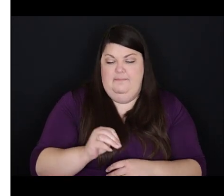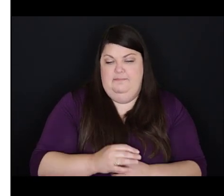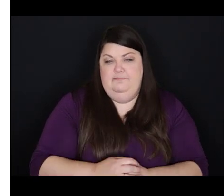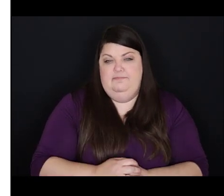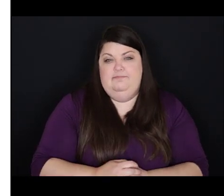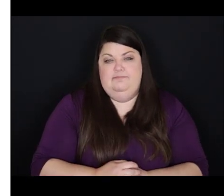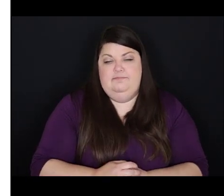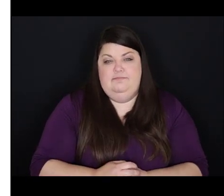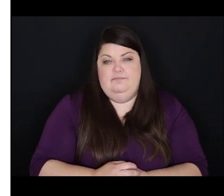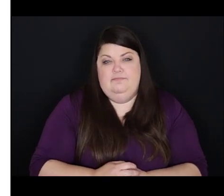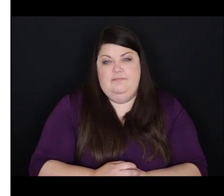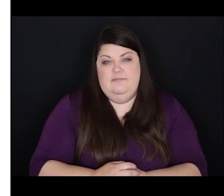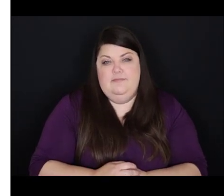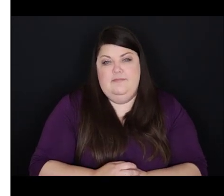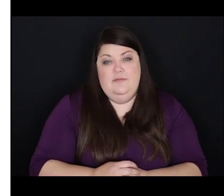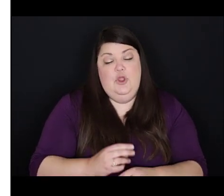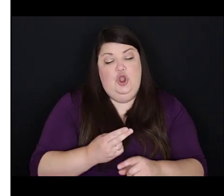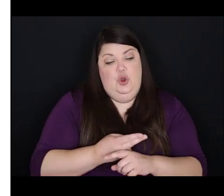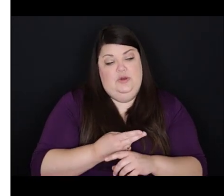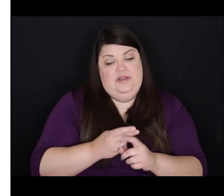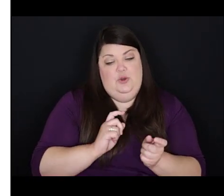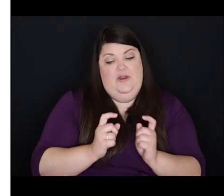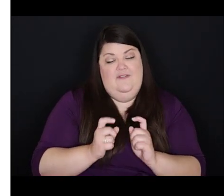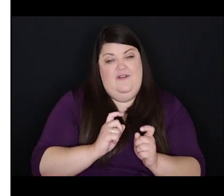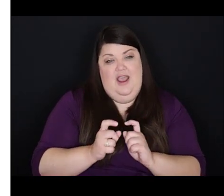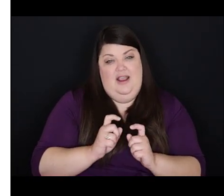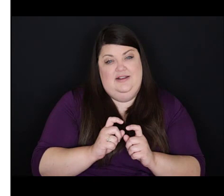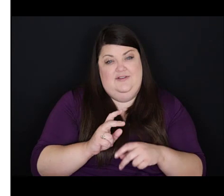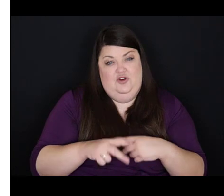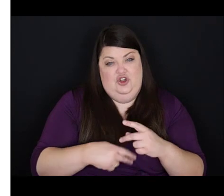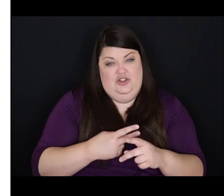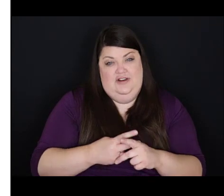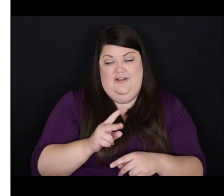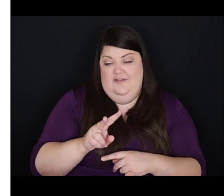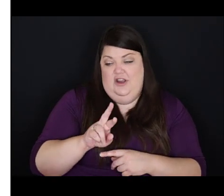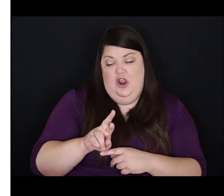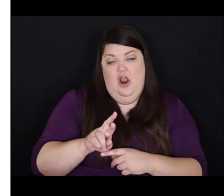Using the revised version, VR agencies will identify whether they are able to